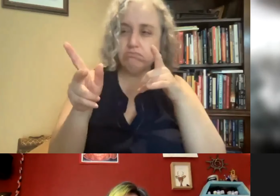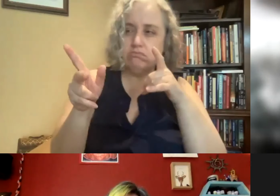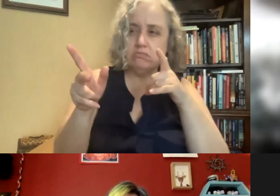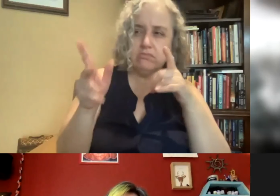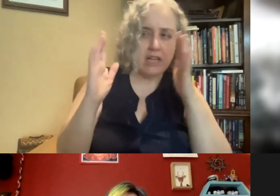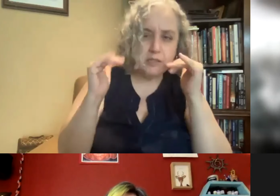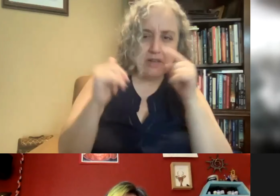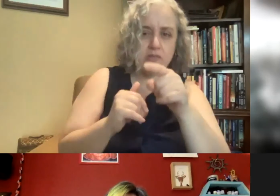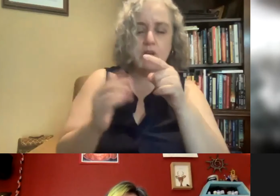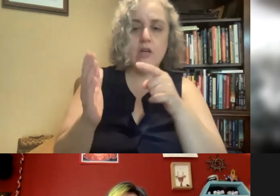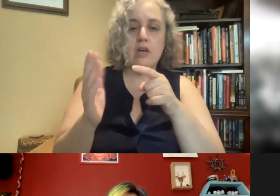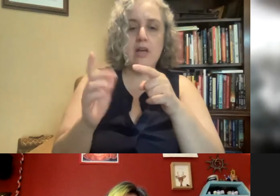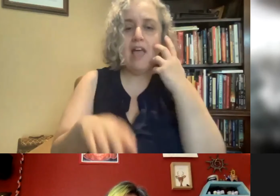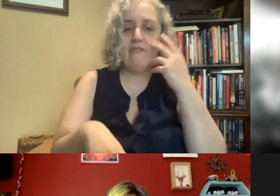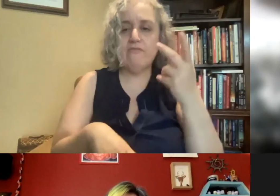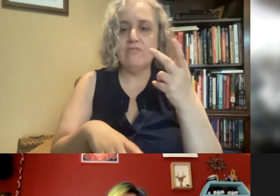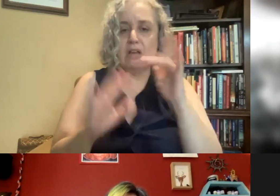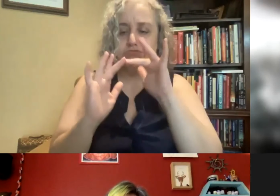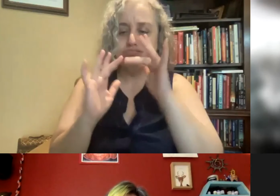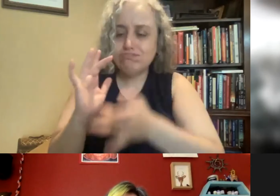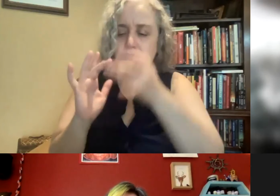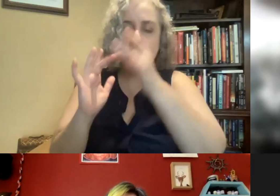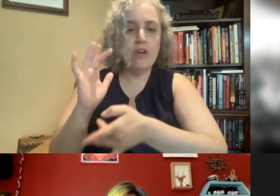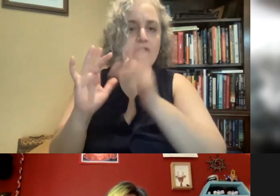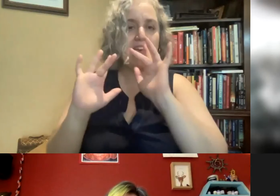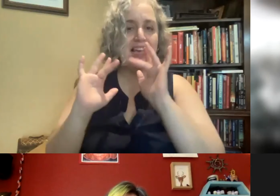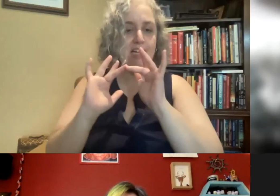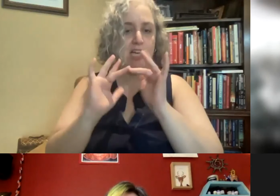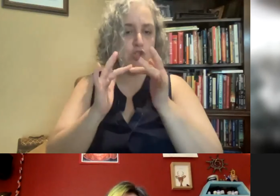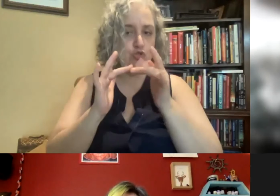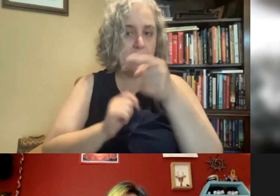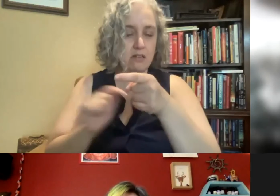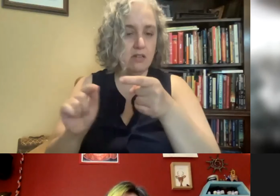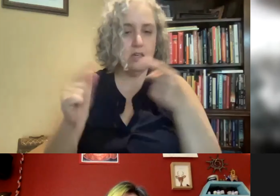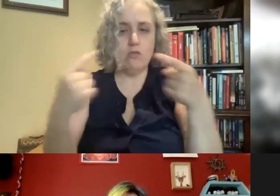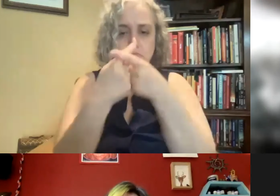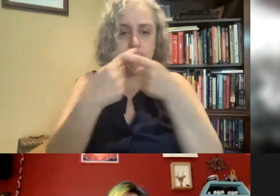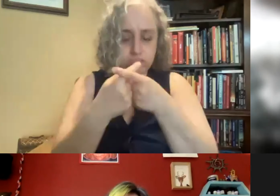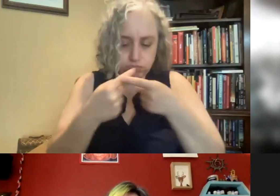to address the complexity that is our world.